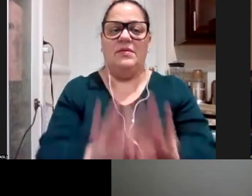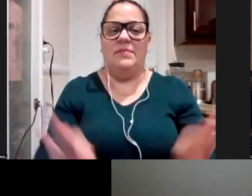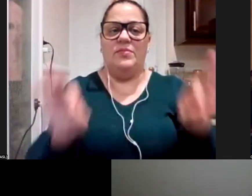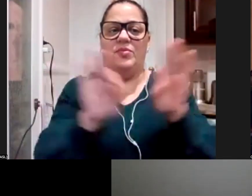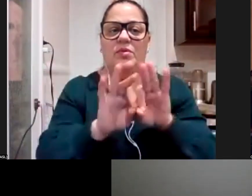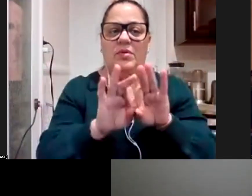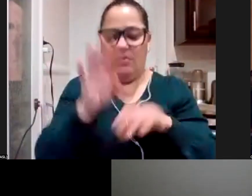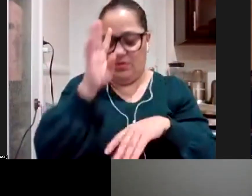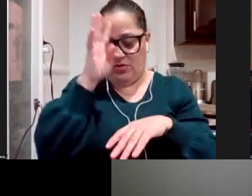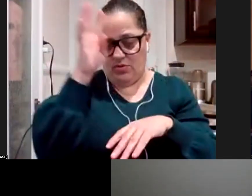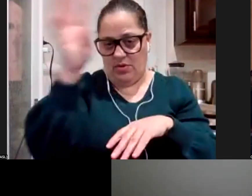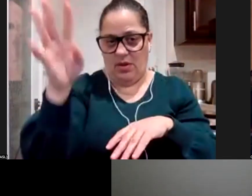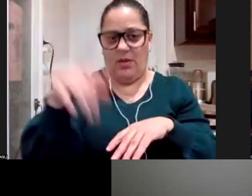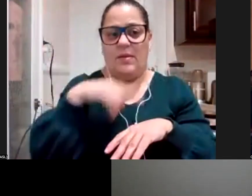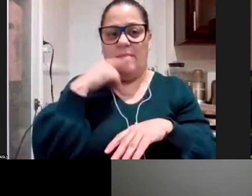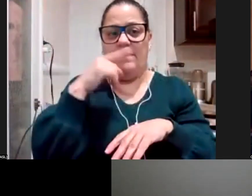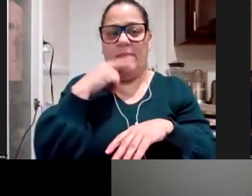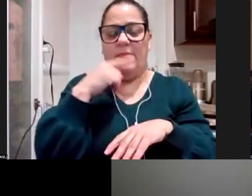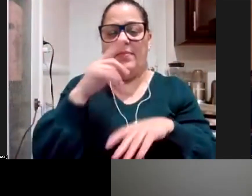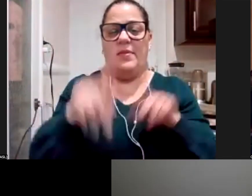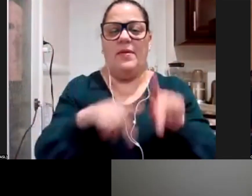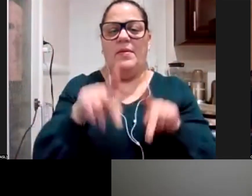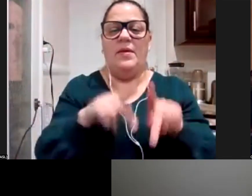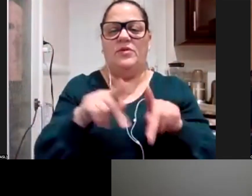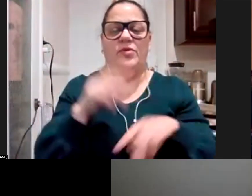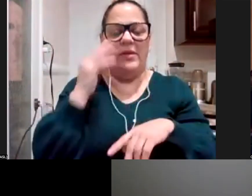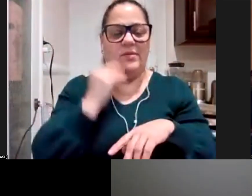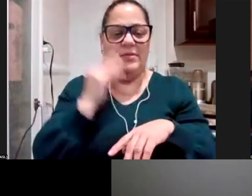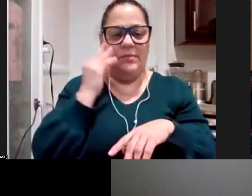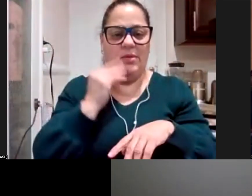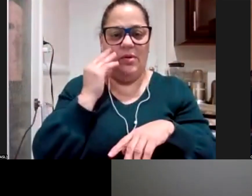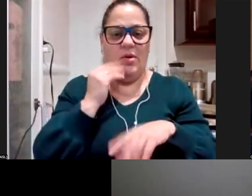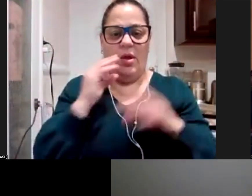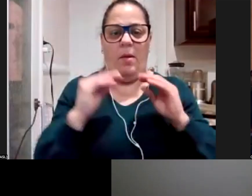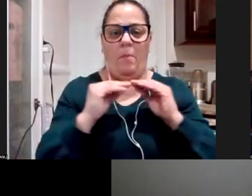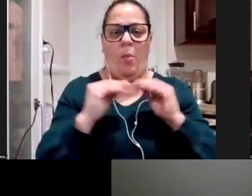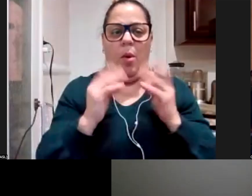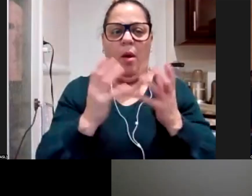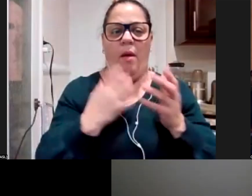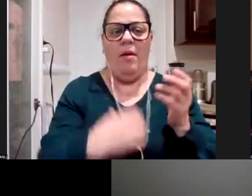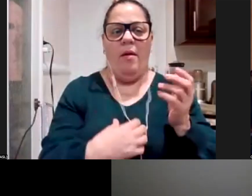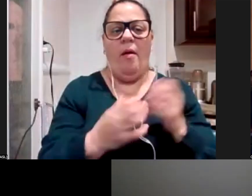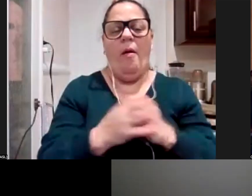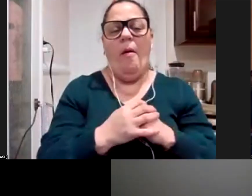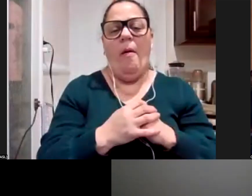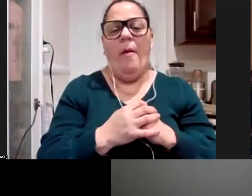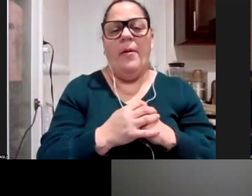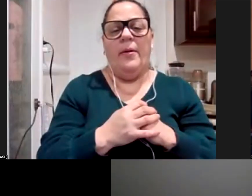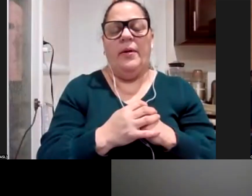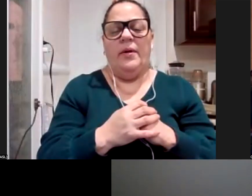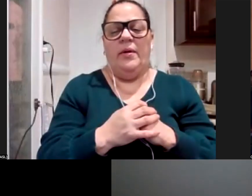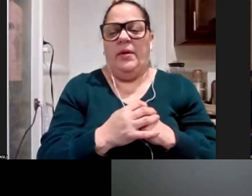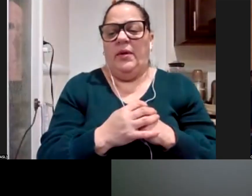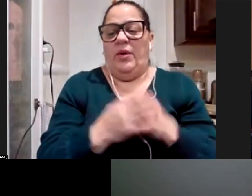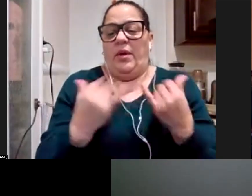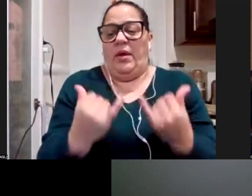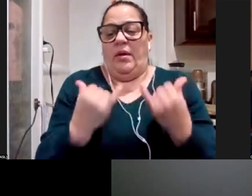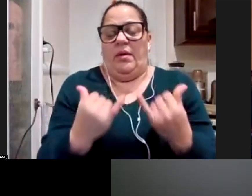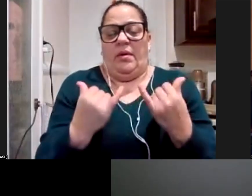a public place where people could encounter them and want more. Um, so, uh, it's currently located,